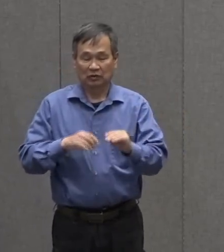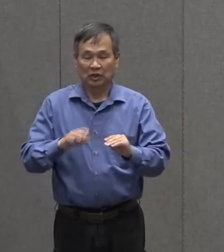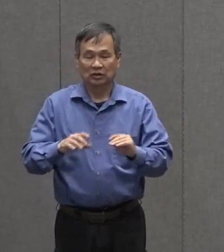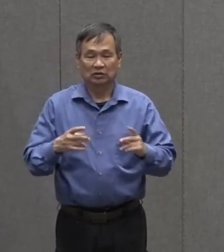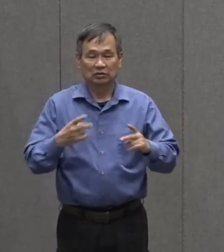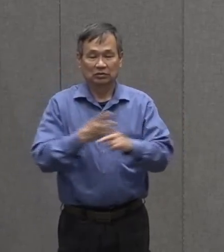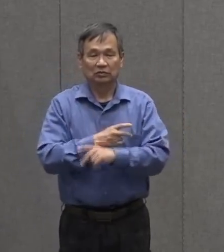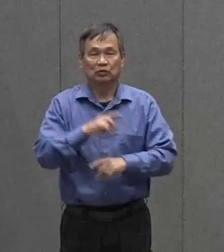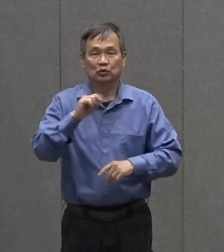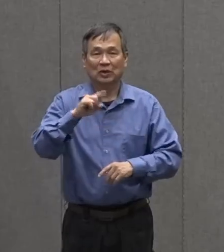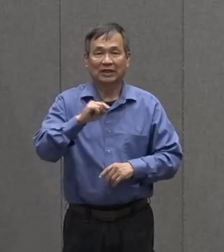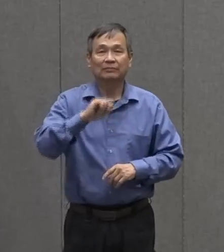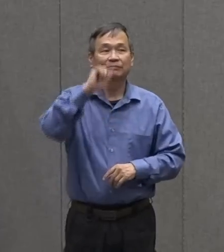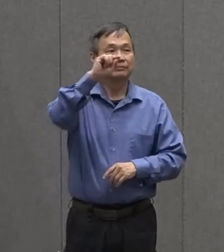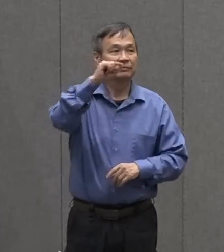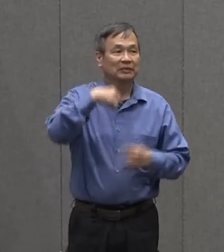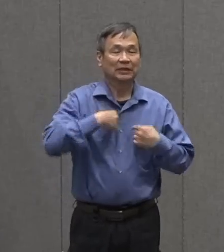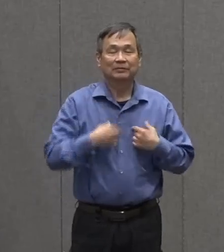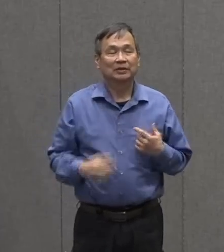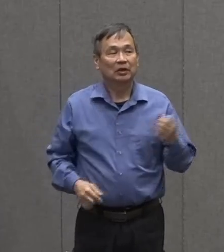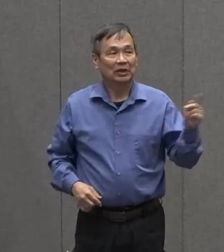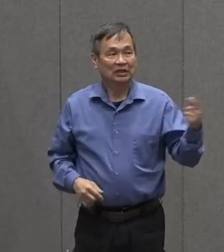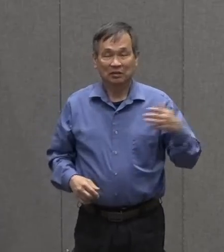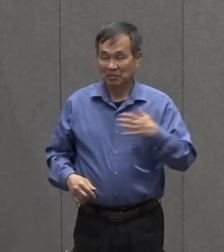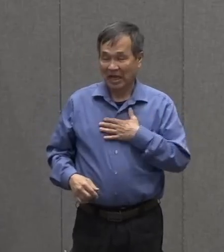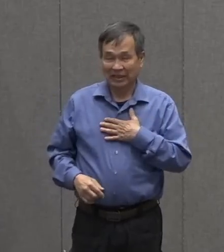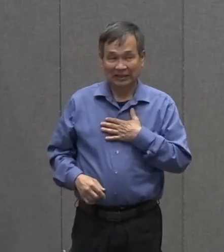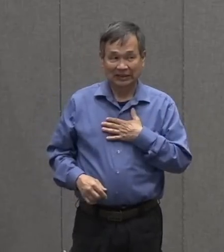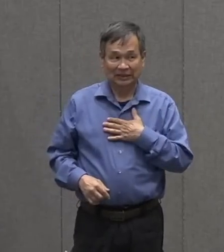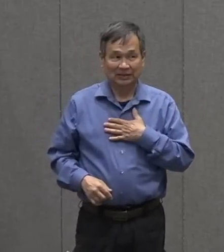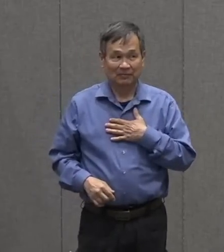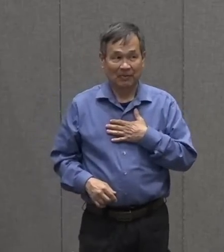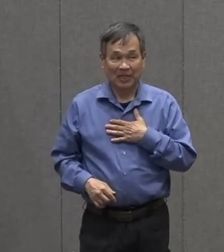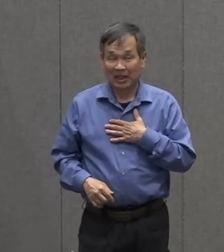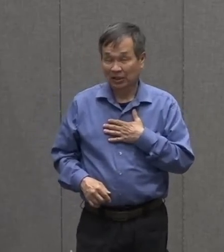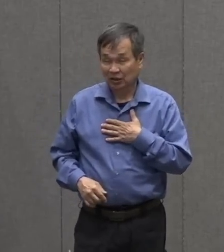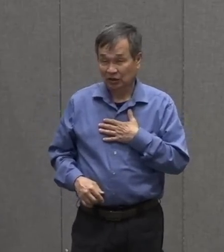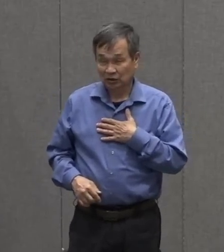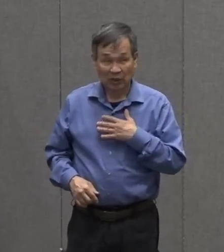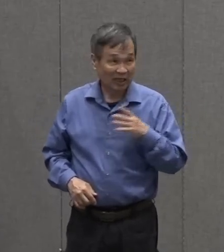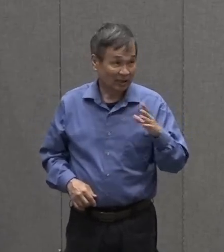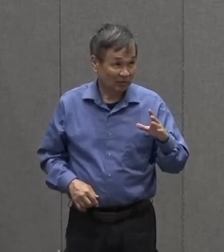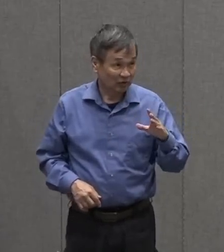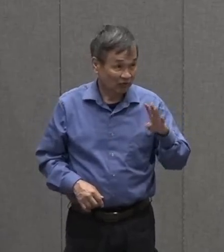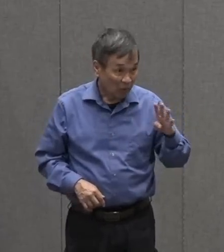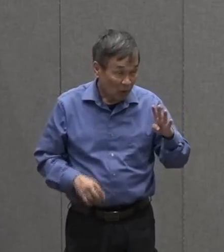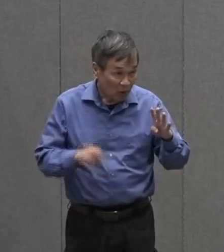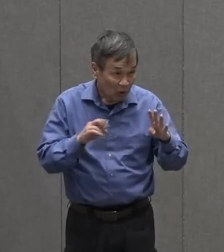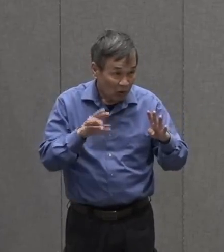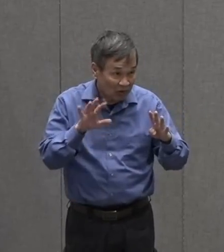Okay, so let's see. So I could either move the four or the five paperclip.